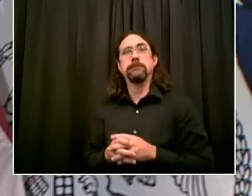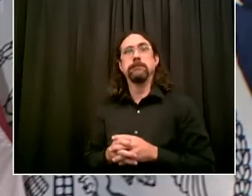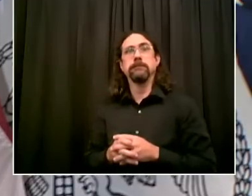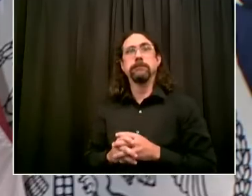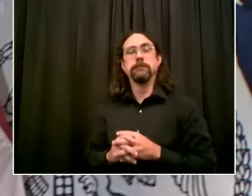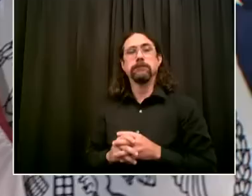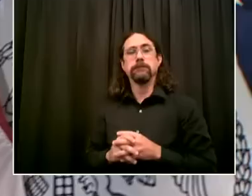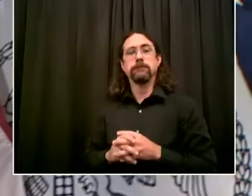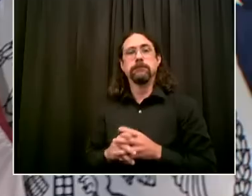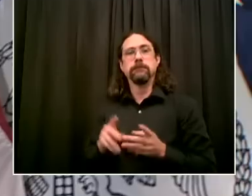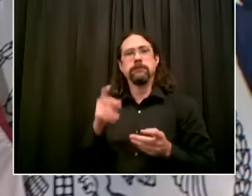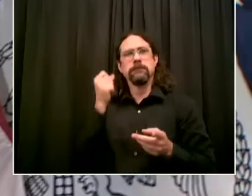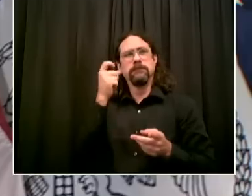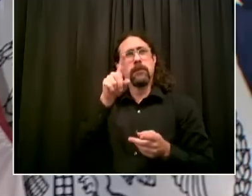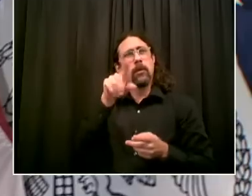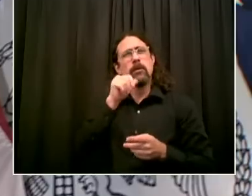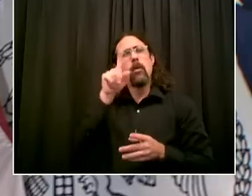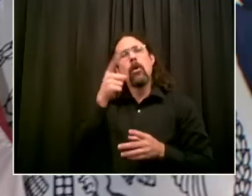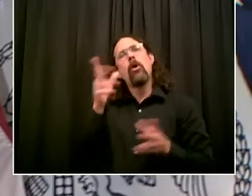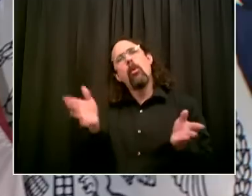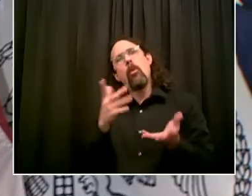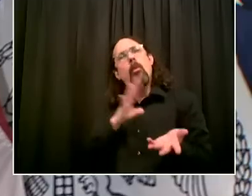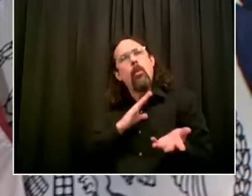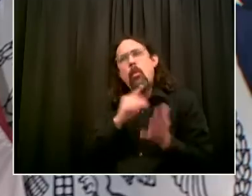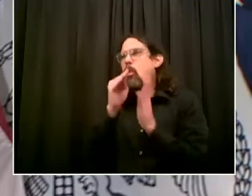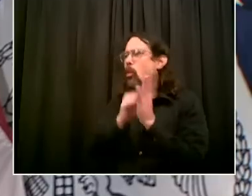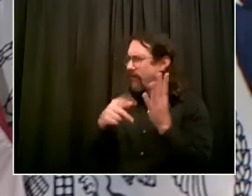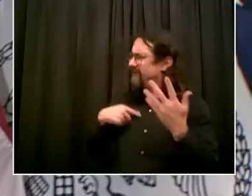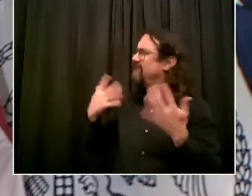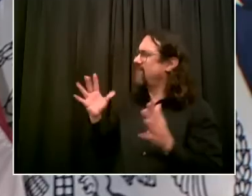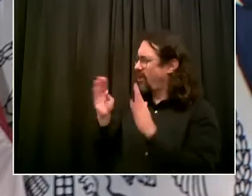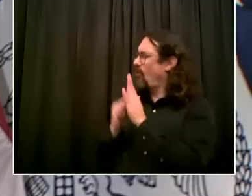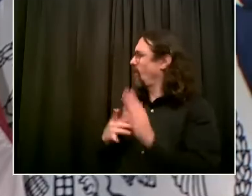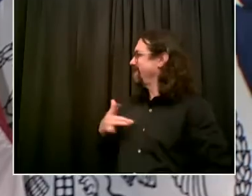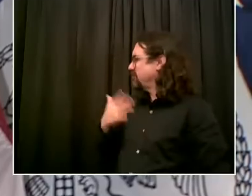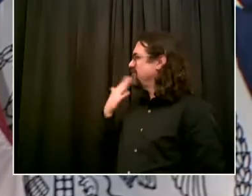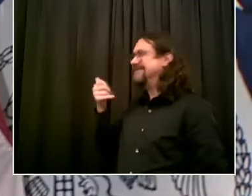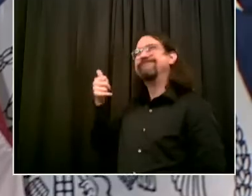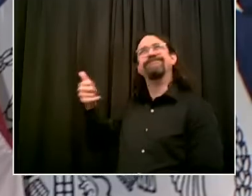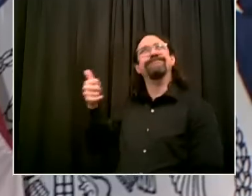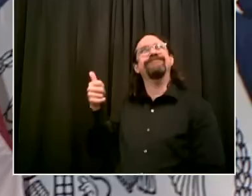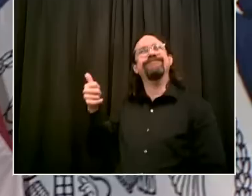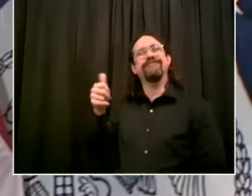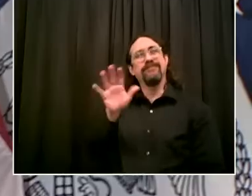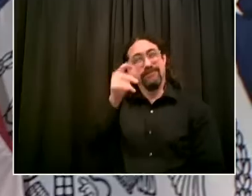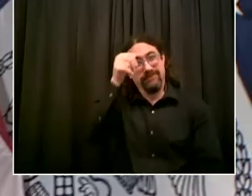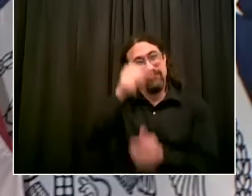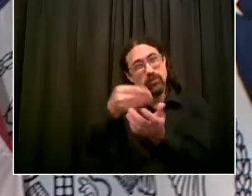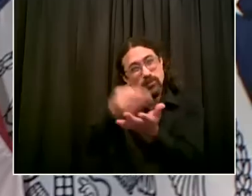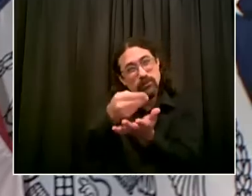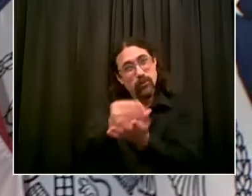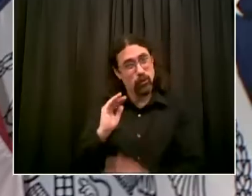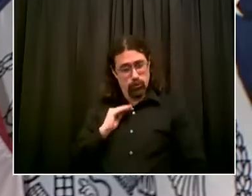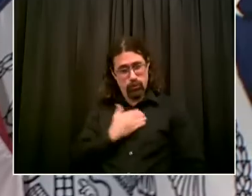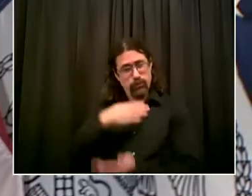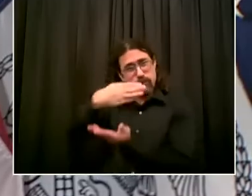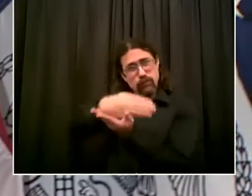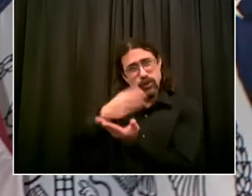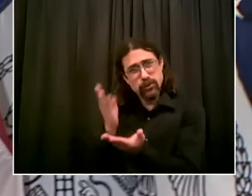BRAGGING RIGHTS. THAT IS ABOUT ACTION COMPARED TO THE REST OF THE COUNTRY.